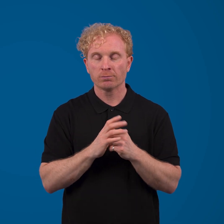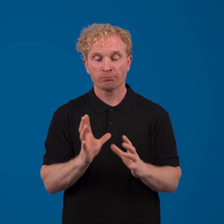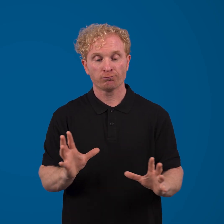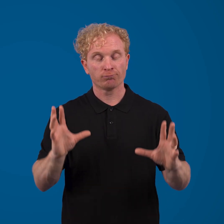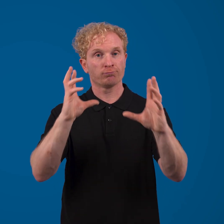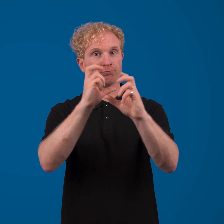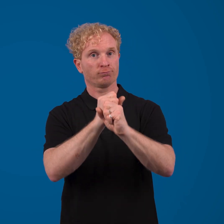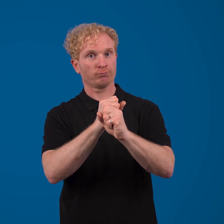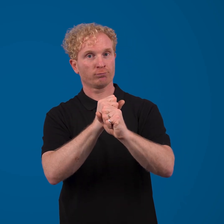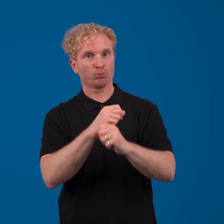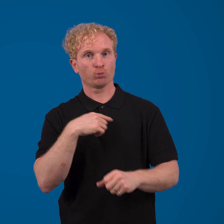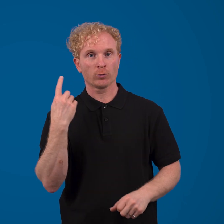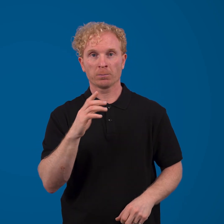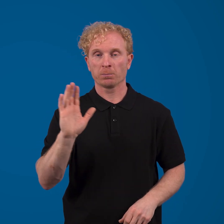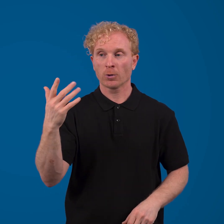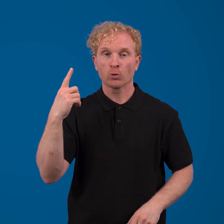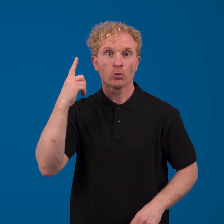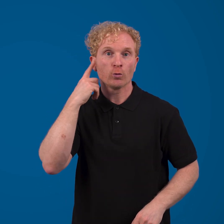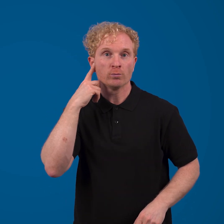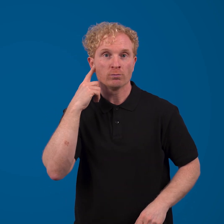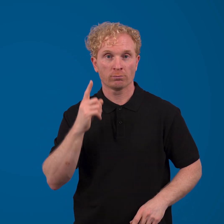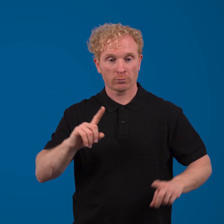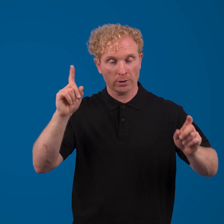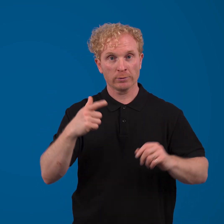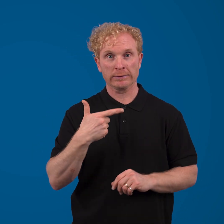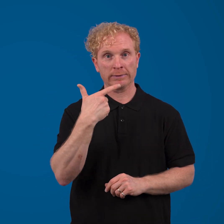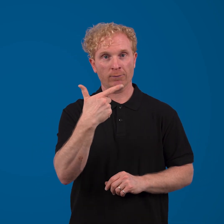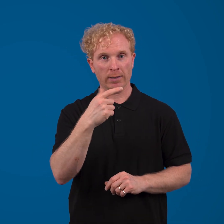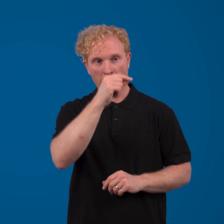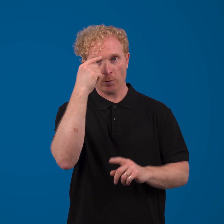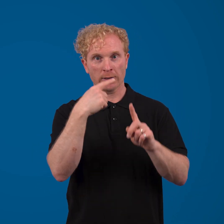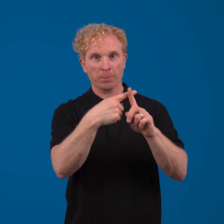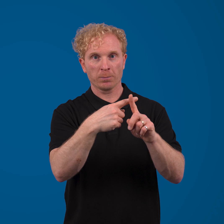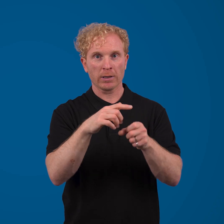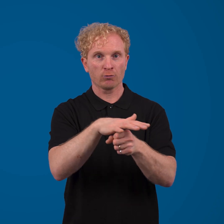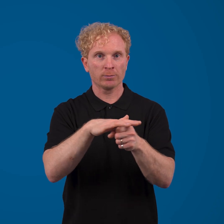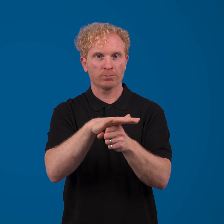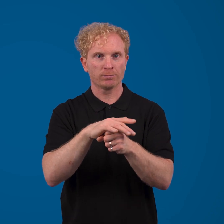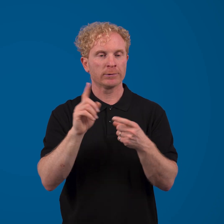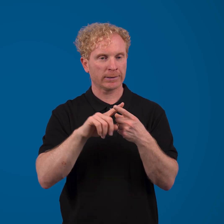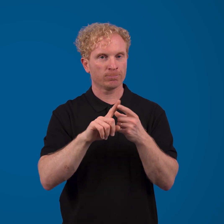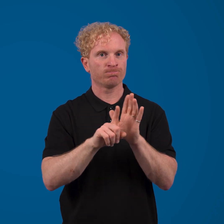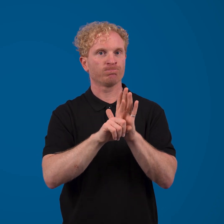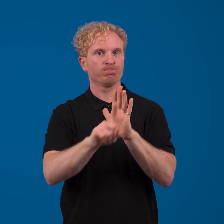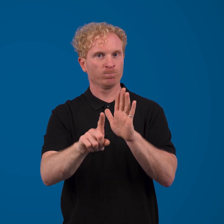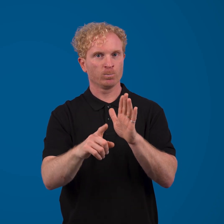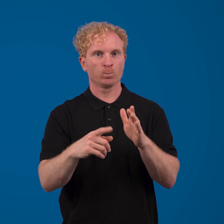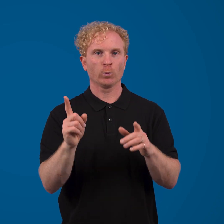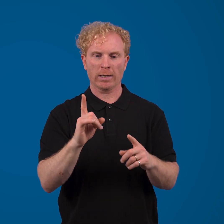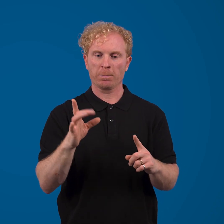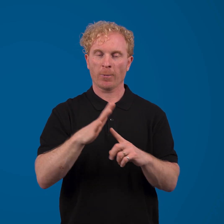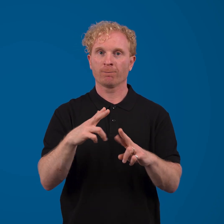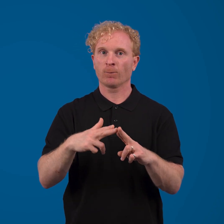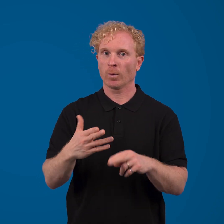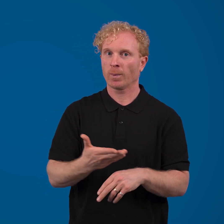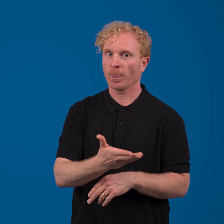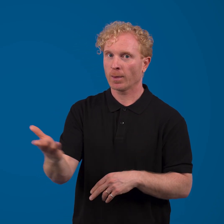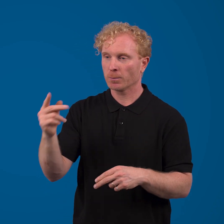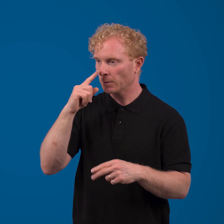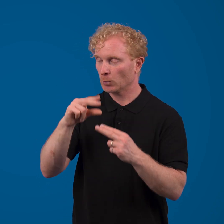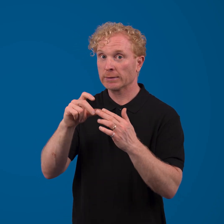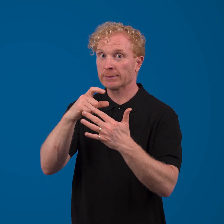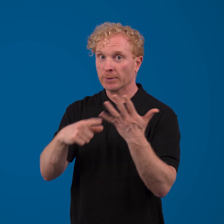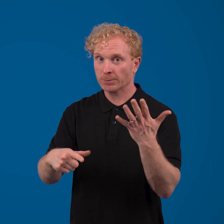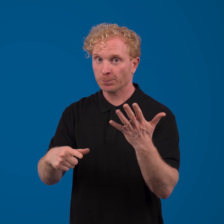Overall, we heard that the current 7 Outcome Areas still represent what is most important to people with disability.